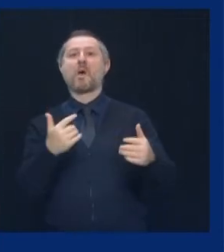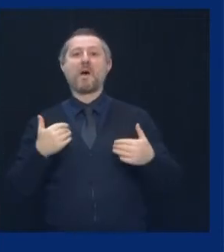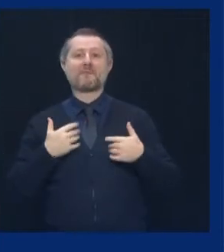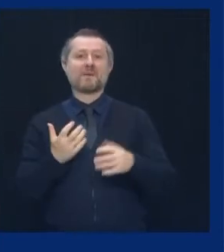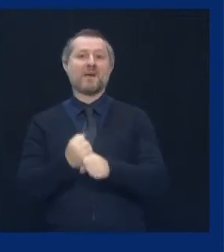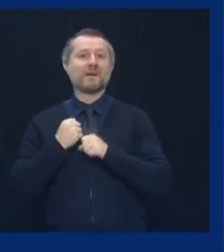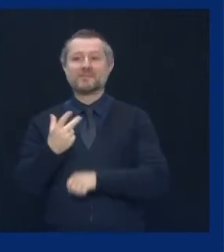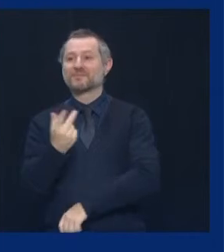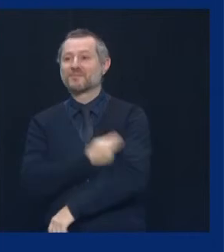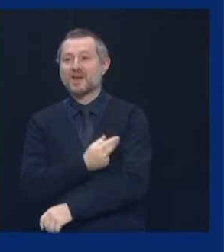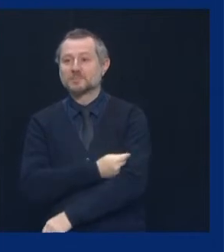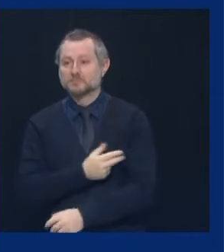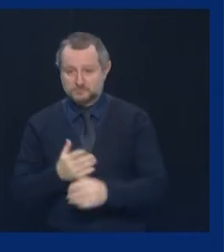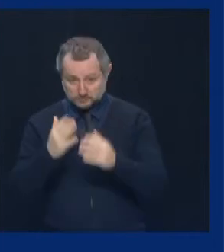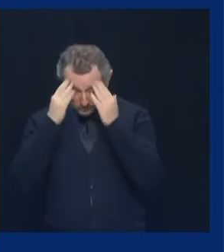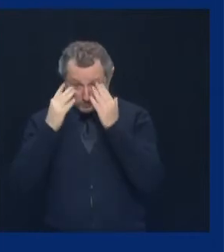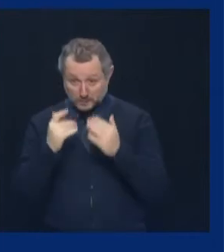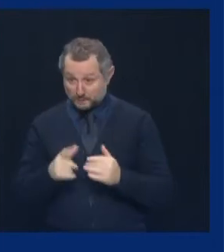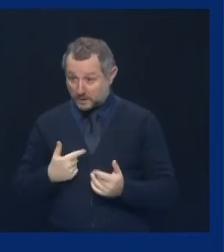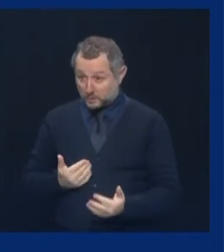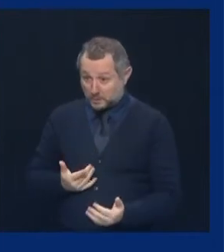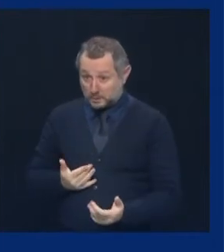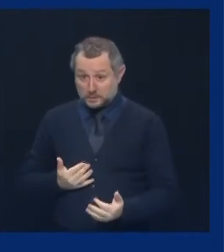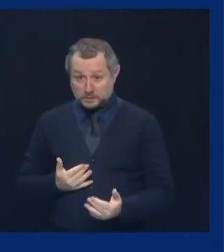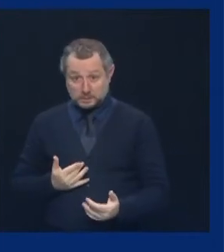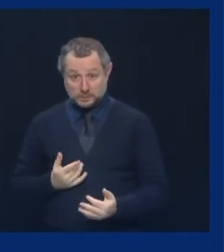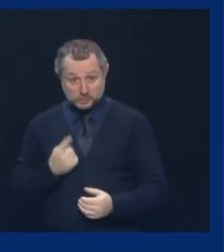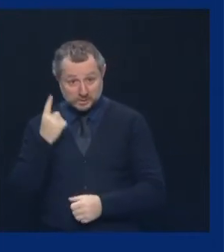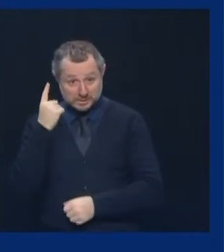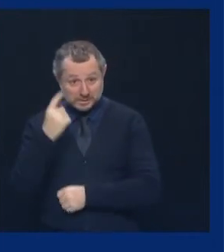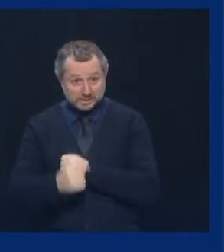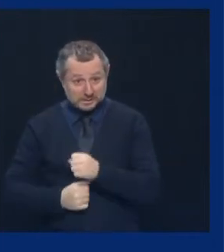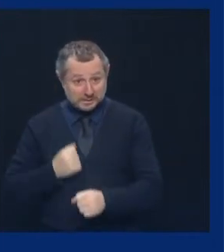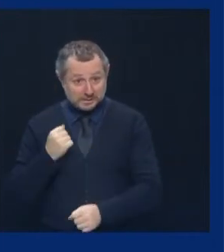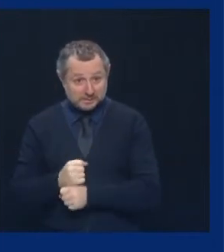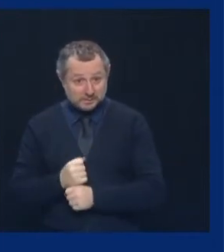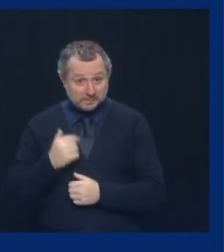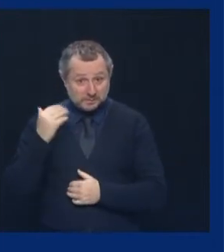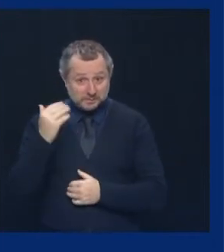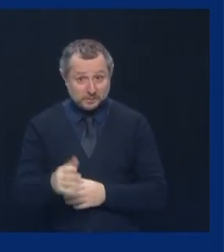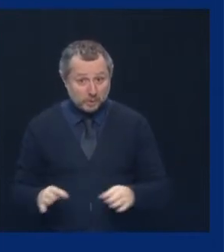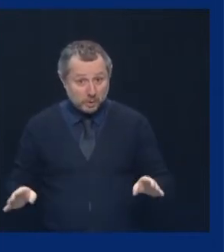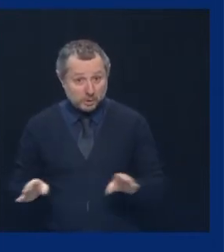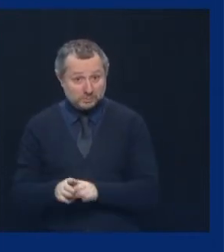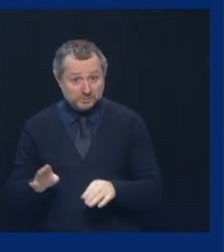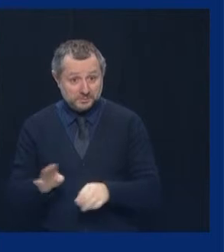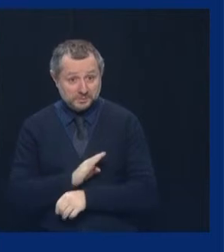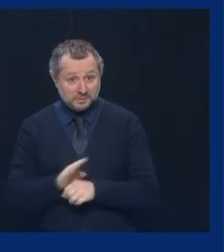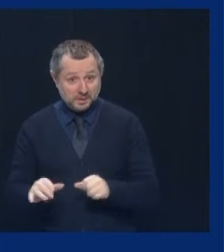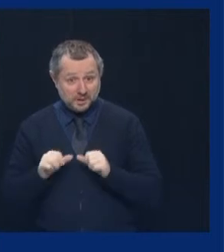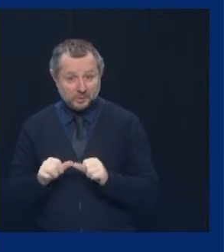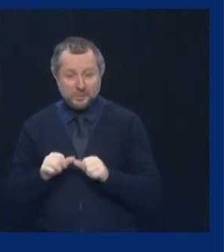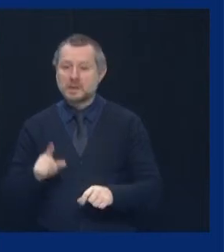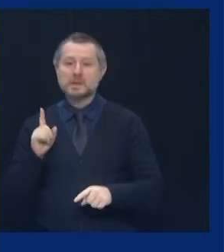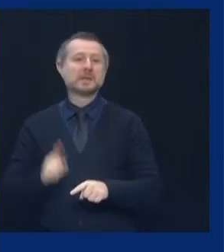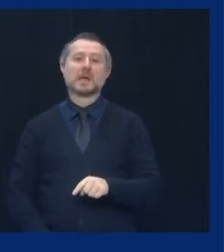THE END OF THE YEAR 2021.